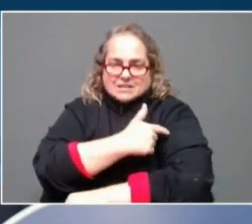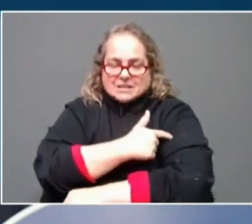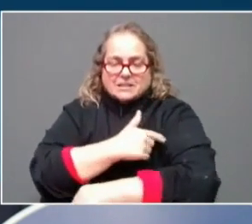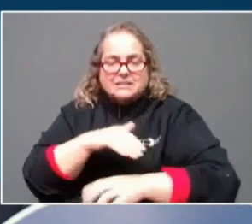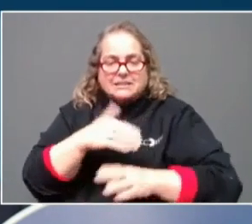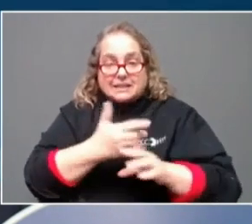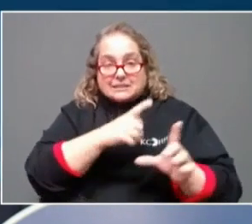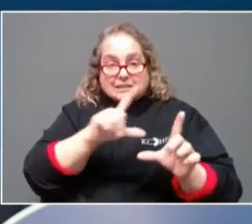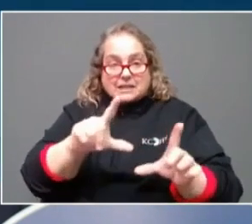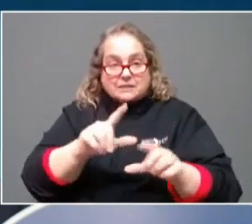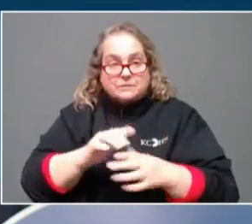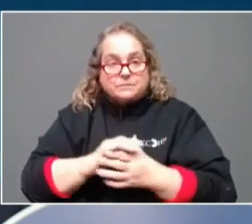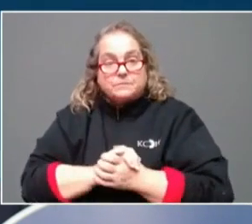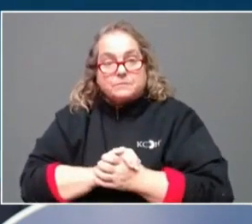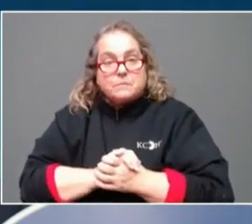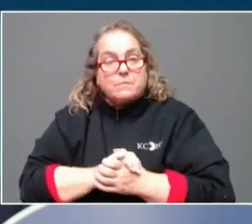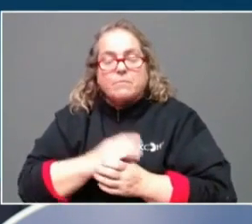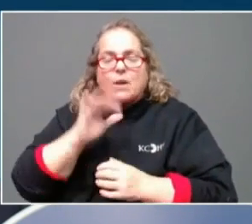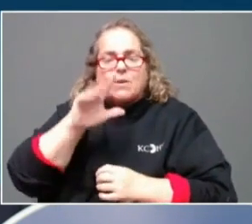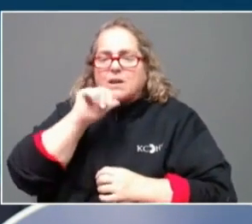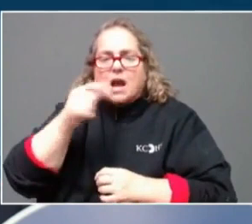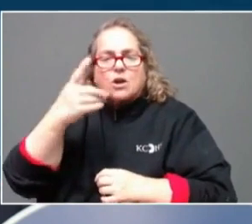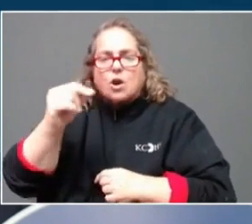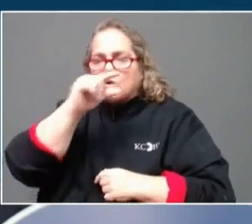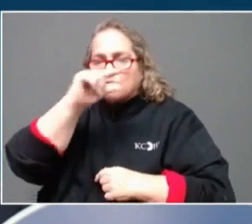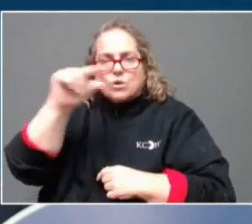I'm not gonna go row by row on this particular one. This is the whole image